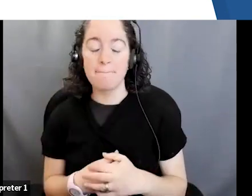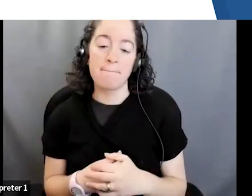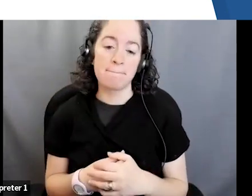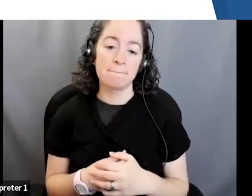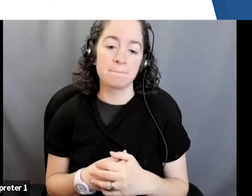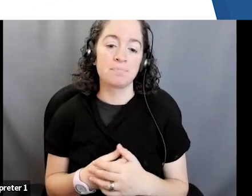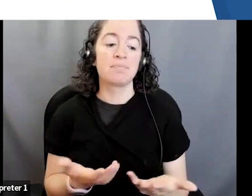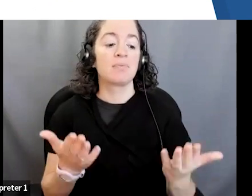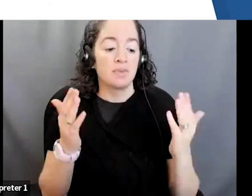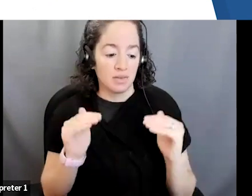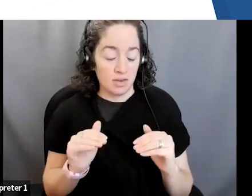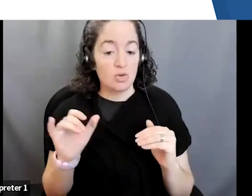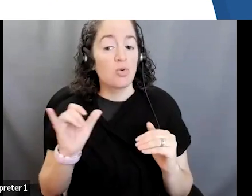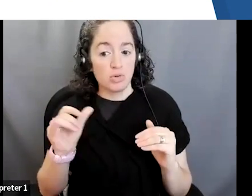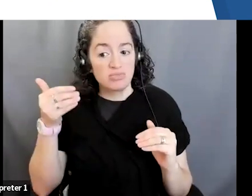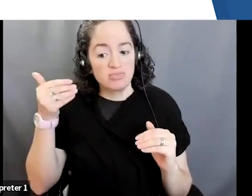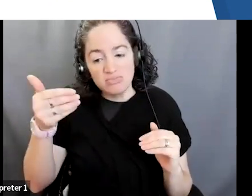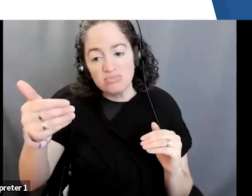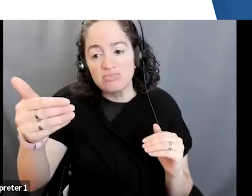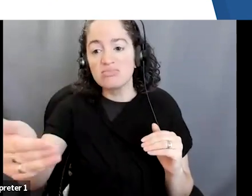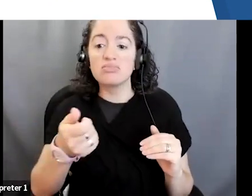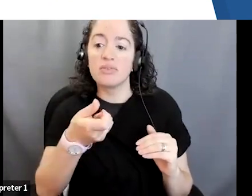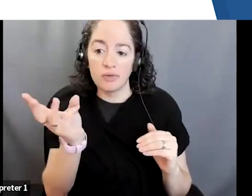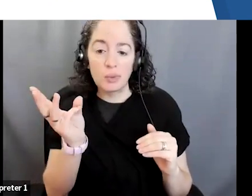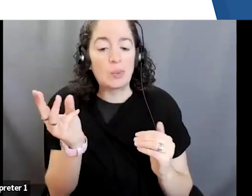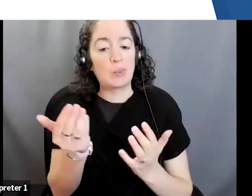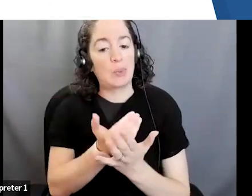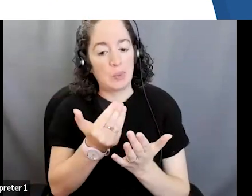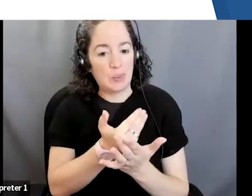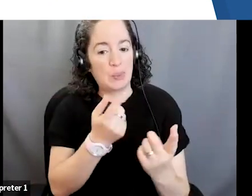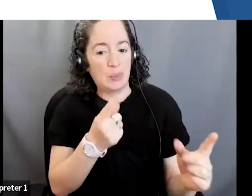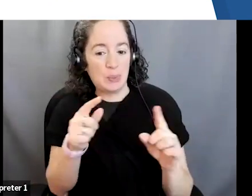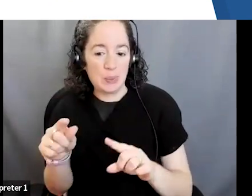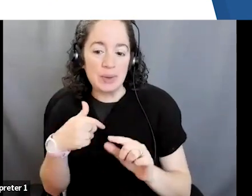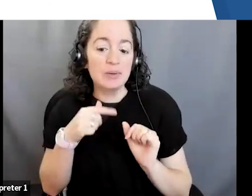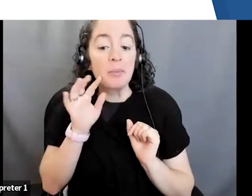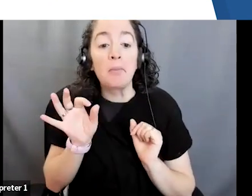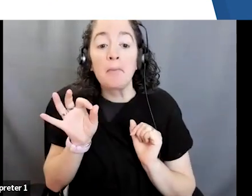I have a couple of upcoming events for Meetup that I want to tease or let you know about.